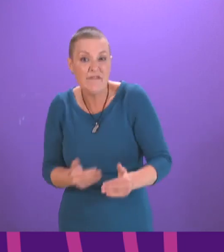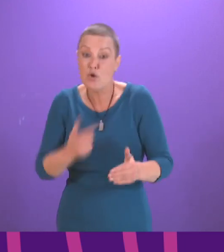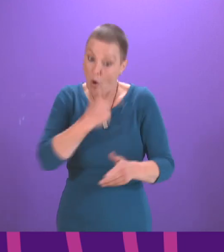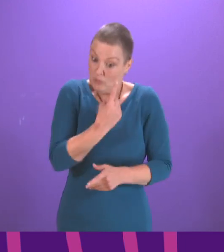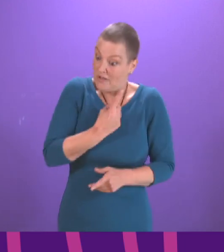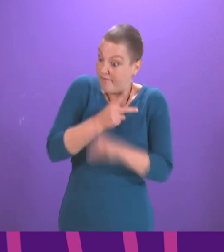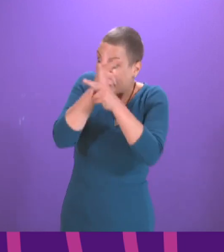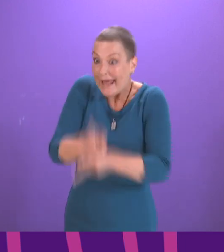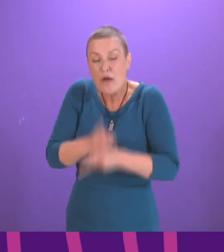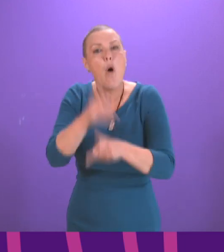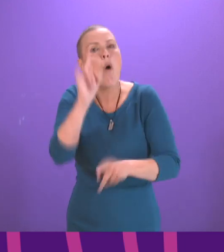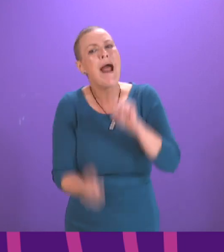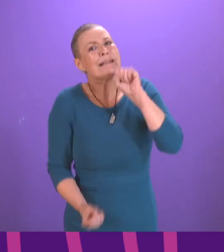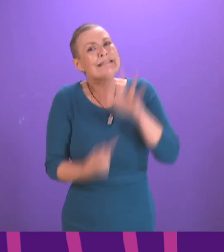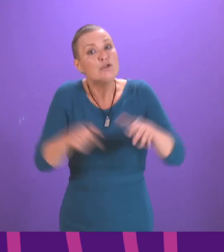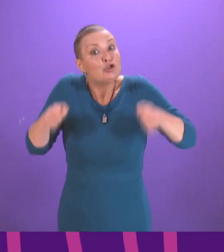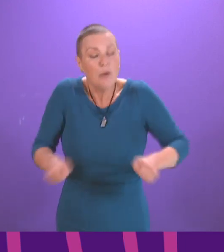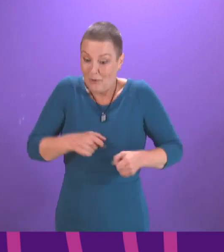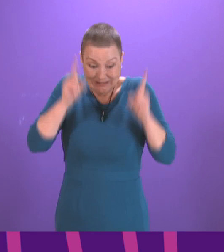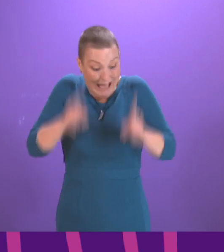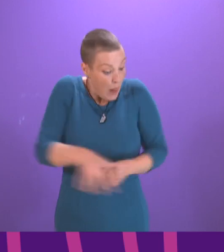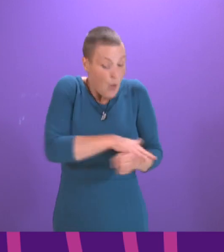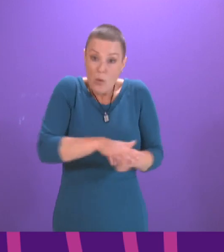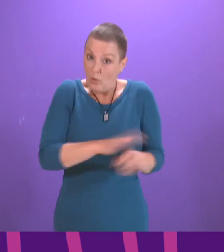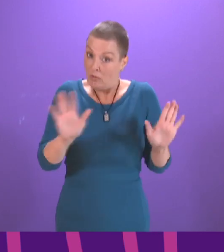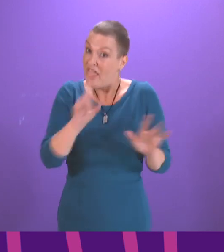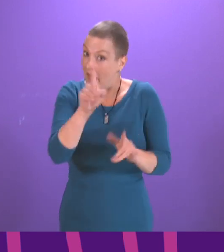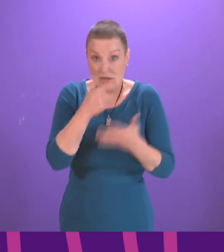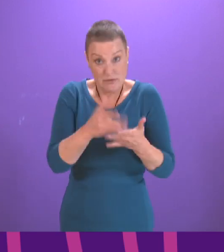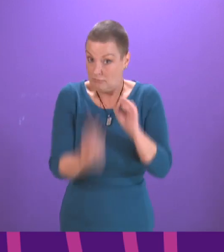essential shopping, where that is not possible locally. In recent weeks, that guidance has